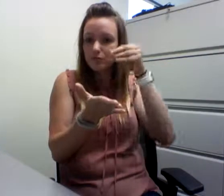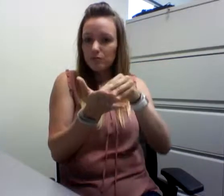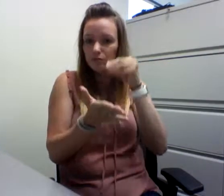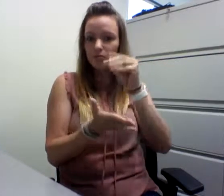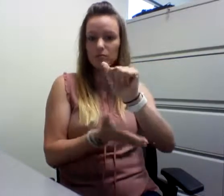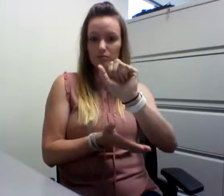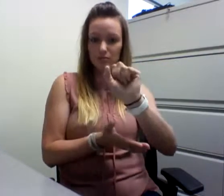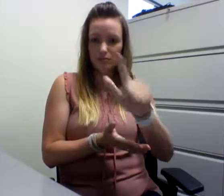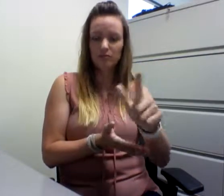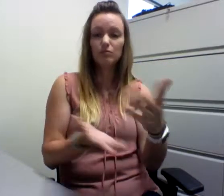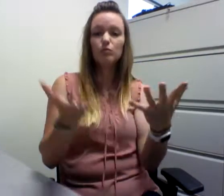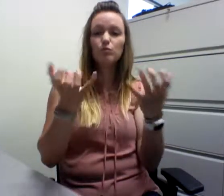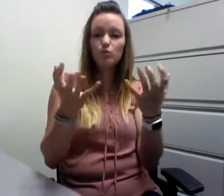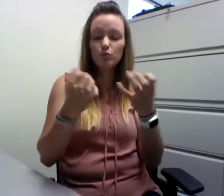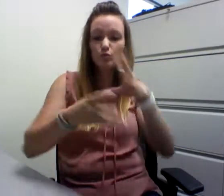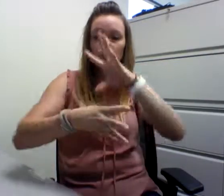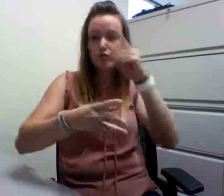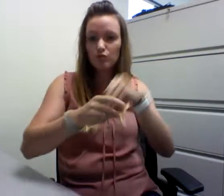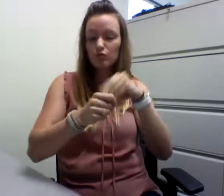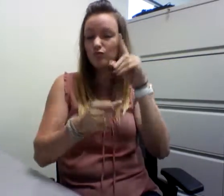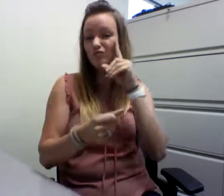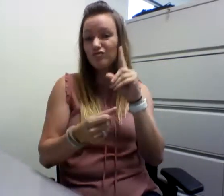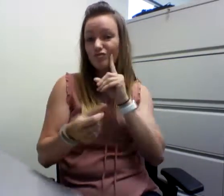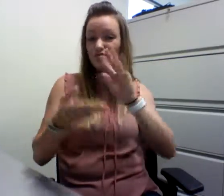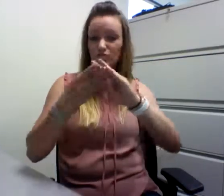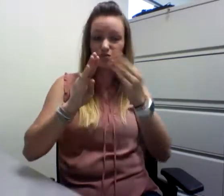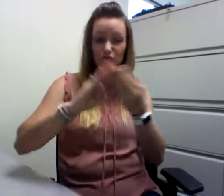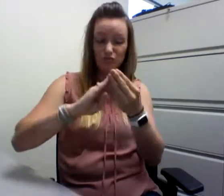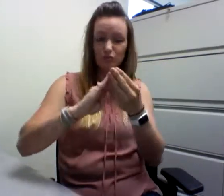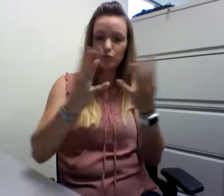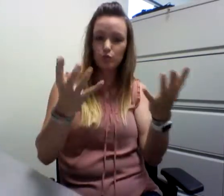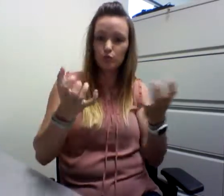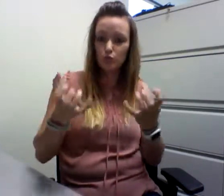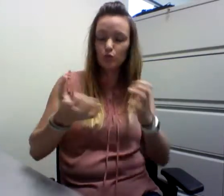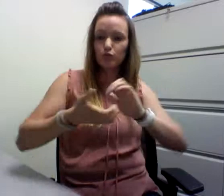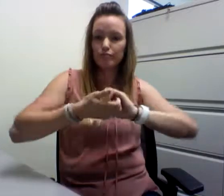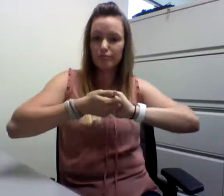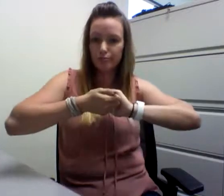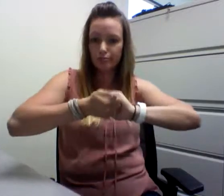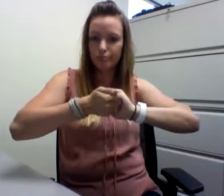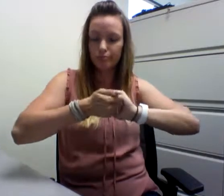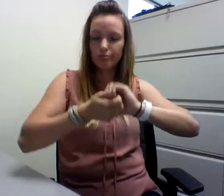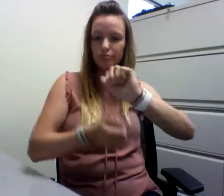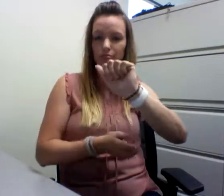but they want to learn ASL, want to be involved in the Deaf community, want to be a Deaf ally